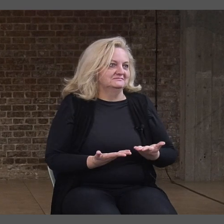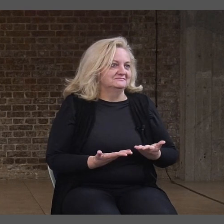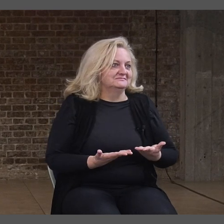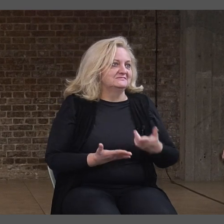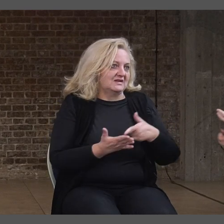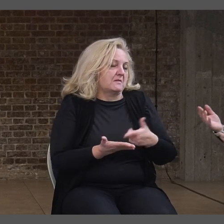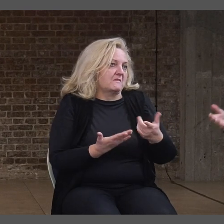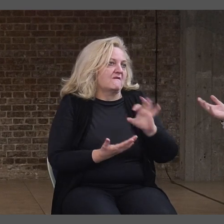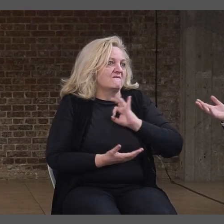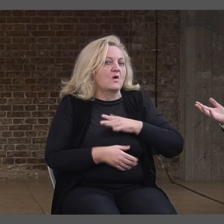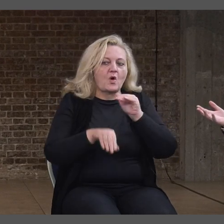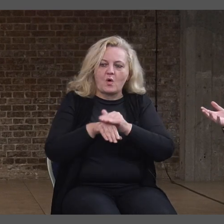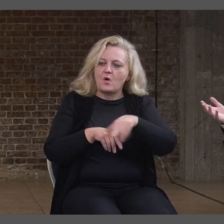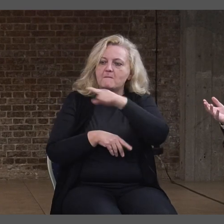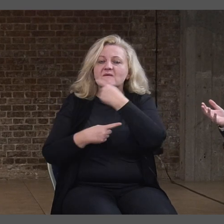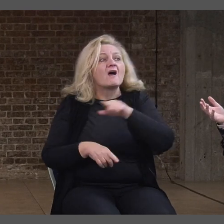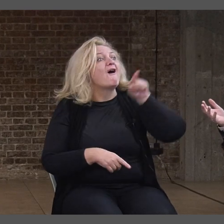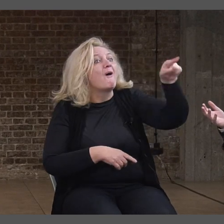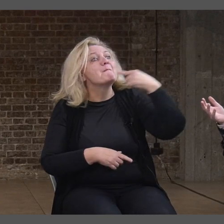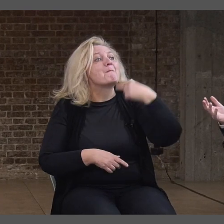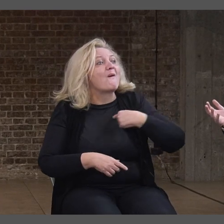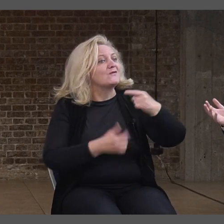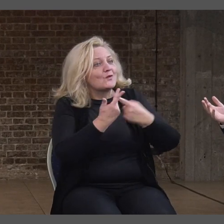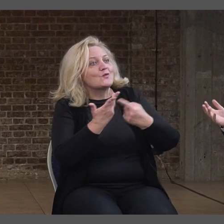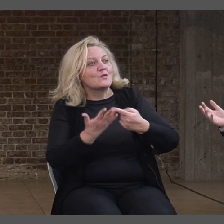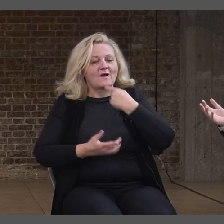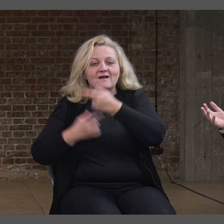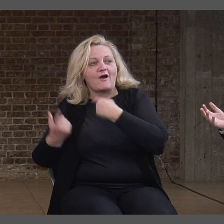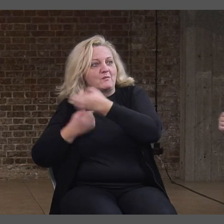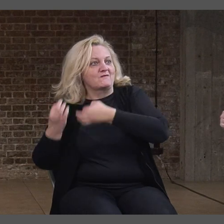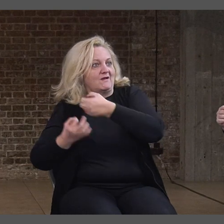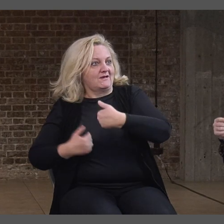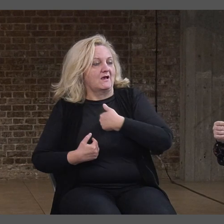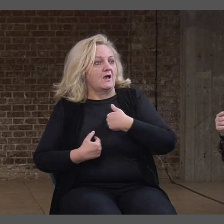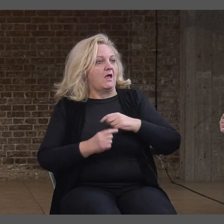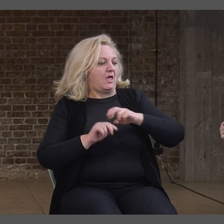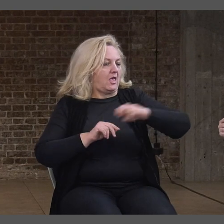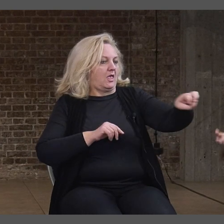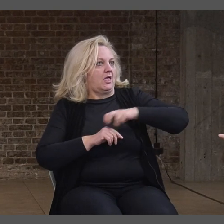and I was just colleagues I was telling, that "they said we have to do this", instead of going back and forth like that.